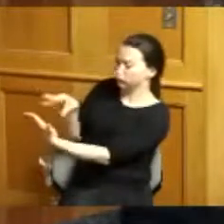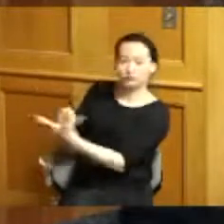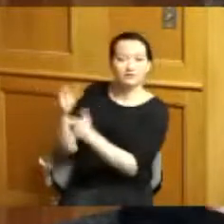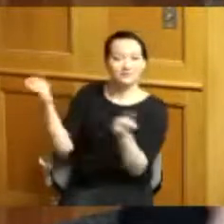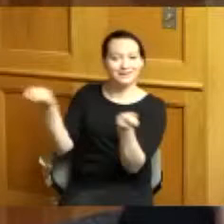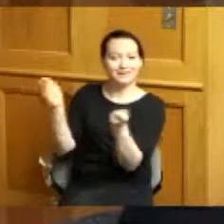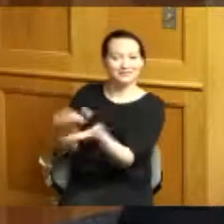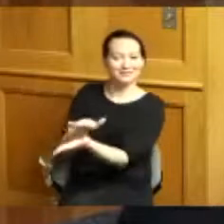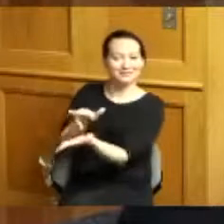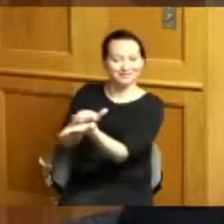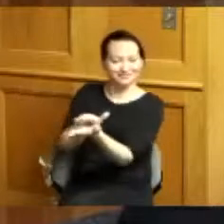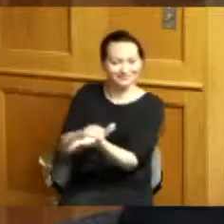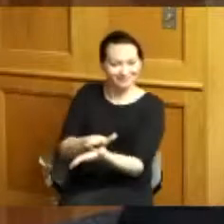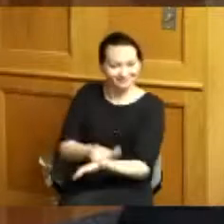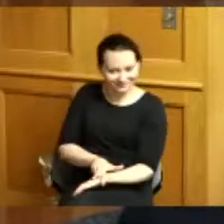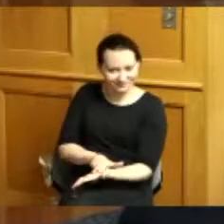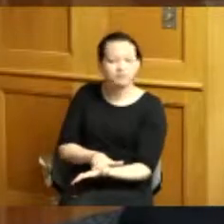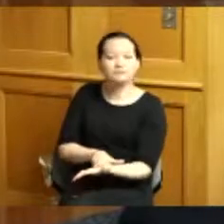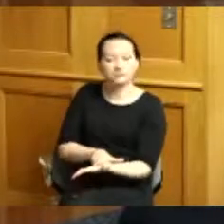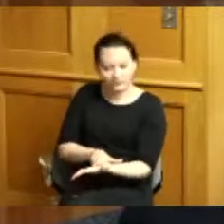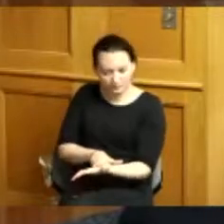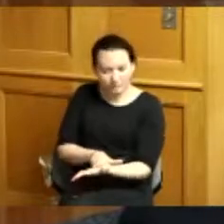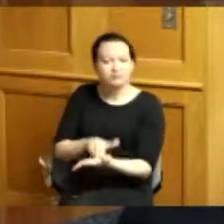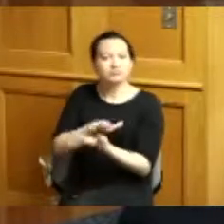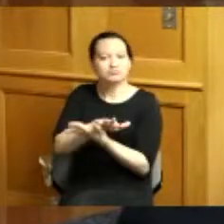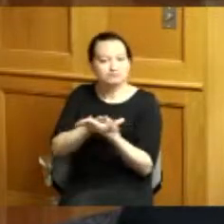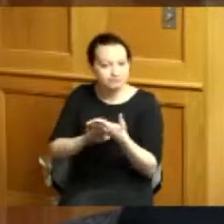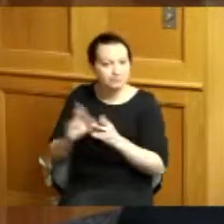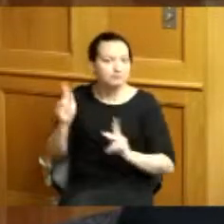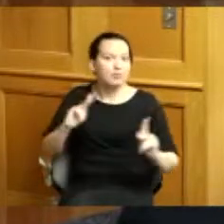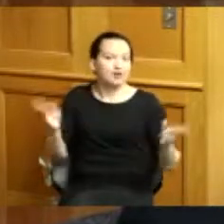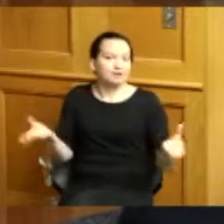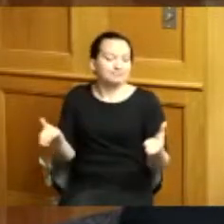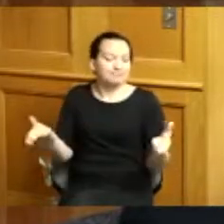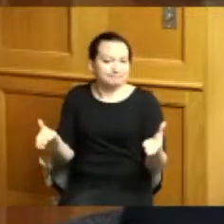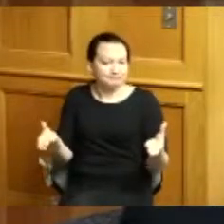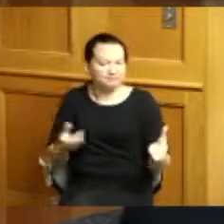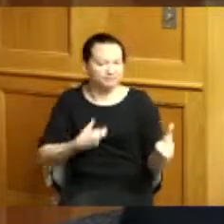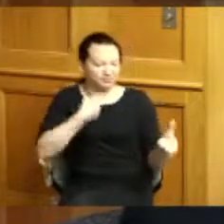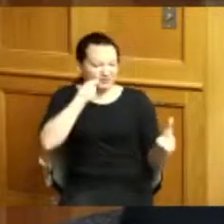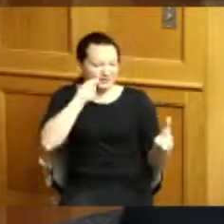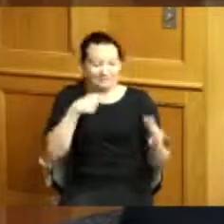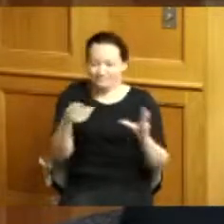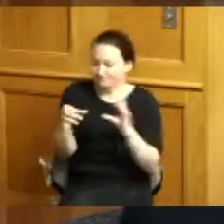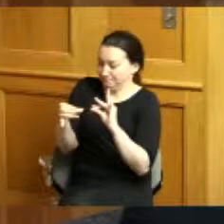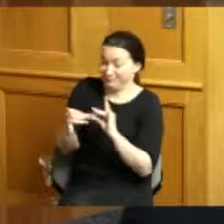and a signing on on with all those folks there the other day and so as you say it was non-profit